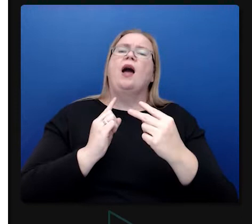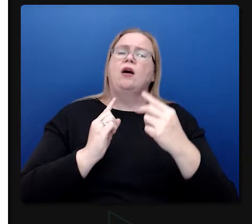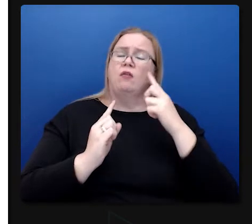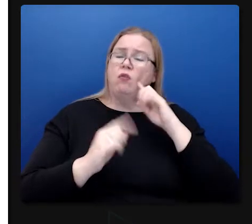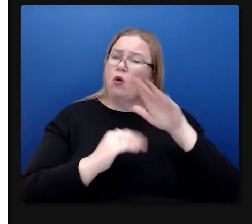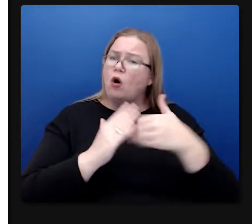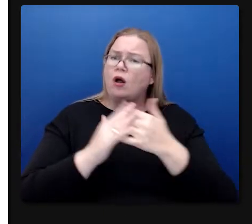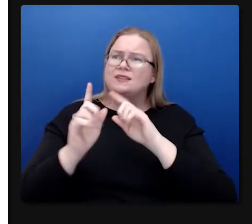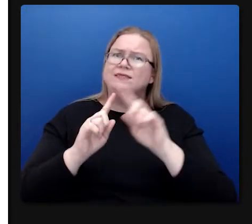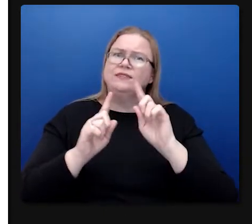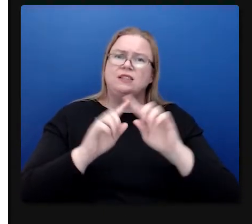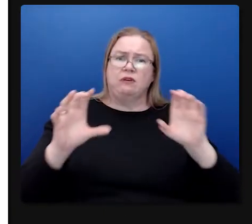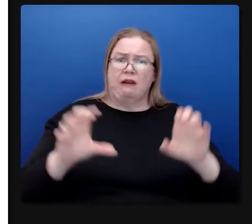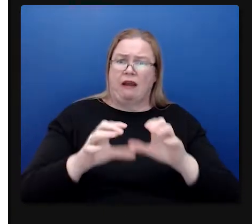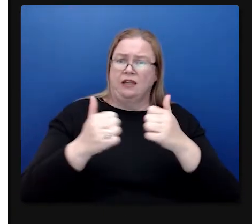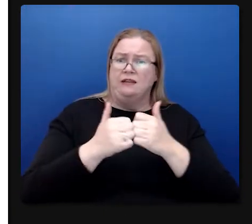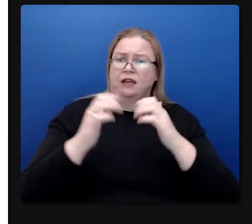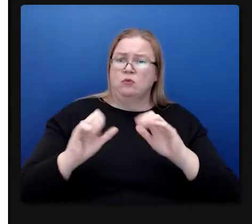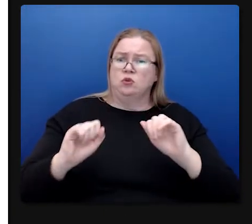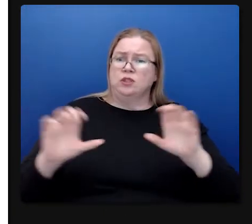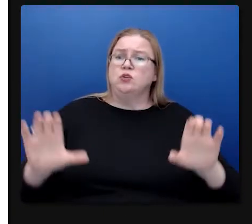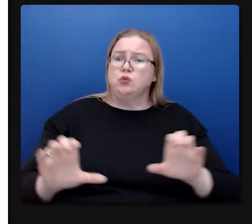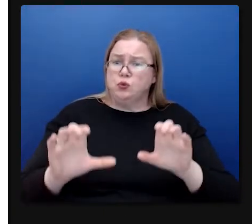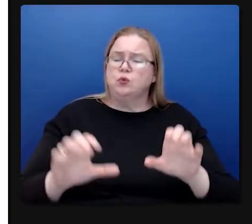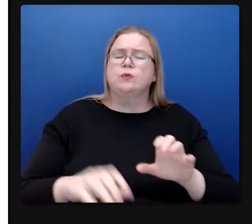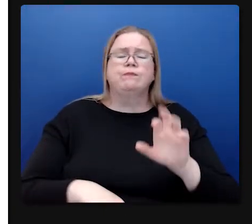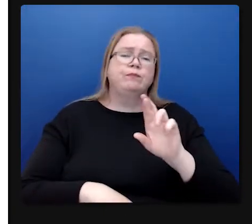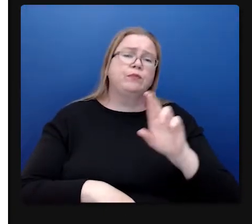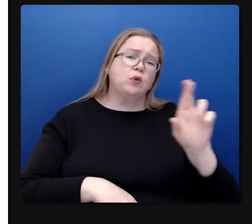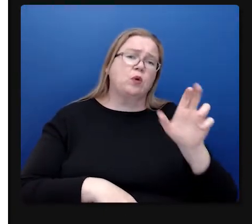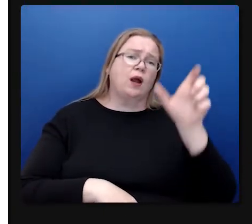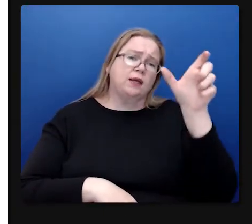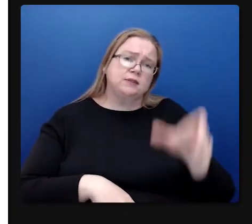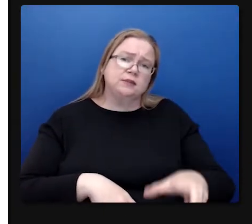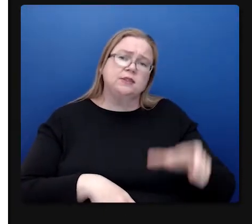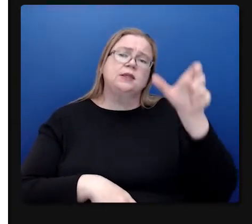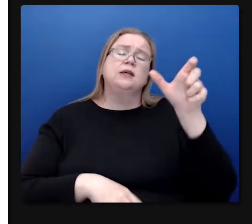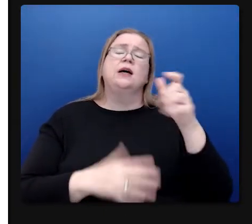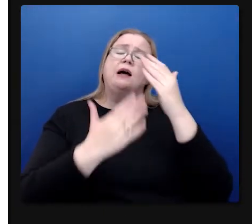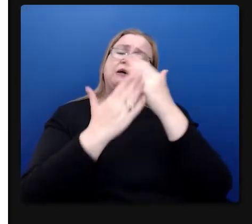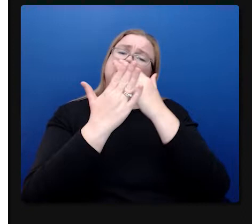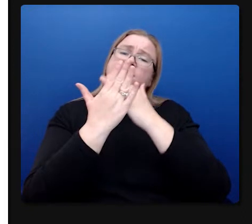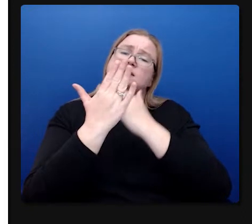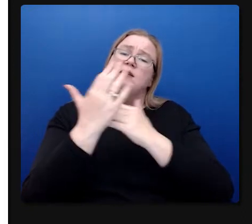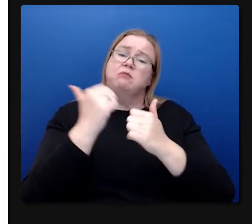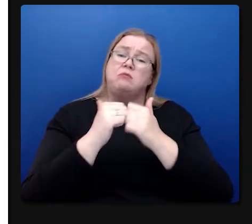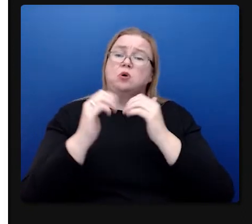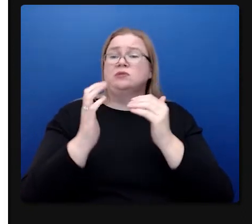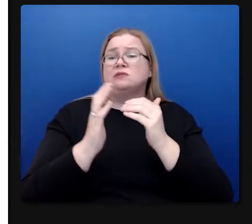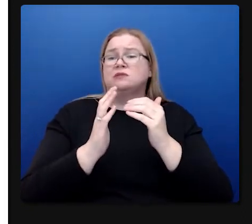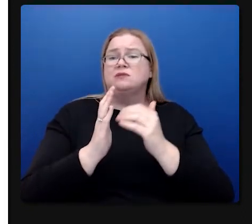of the different actions from gamers that can take place. On the right is a list of the most common actions